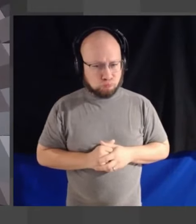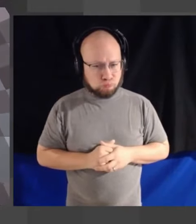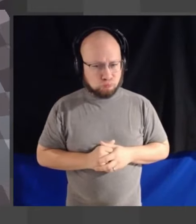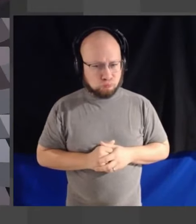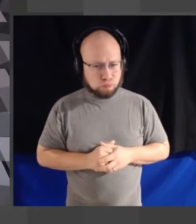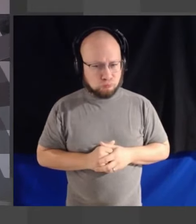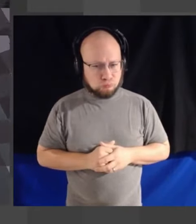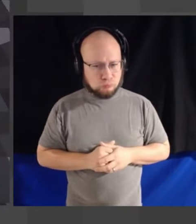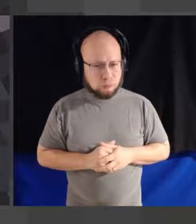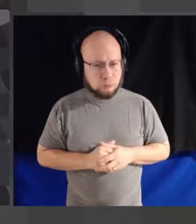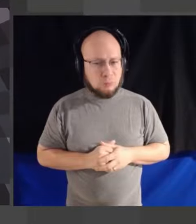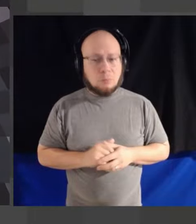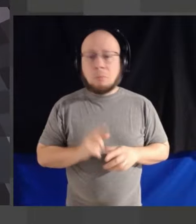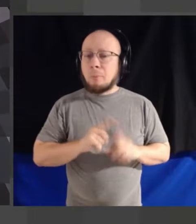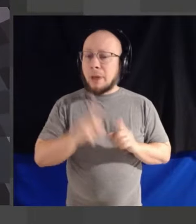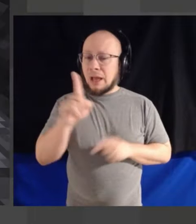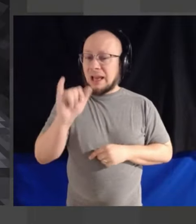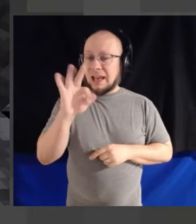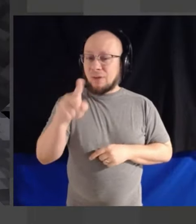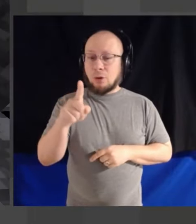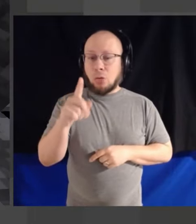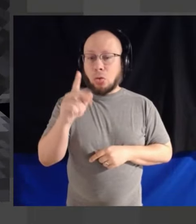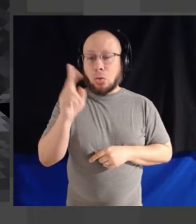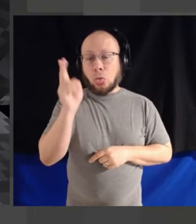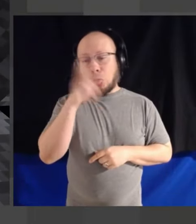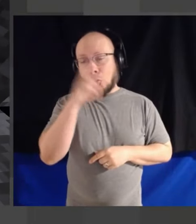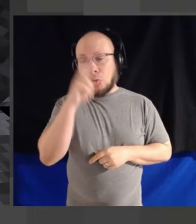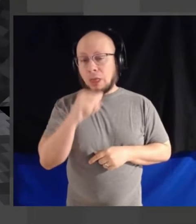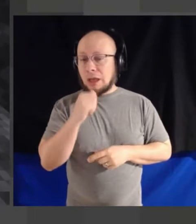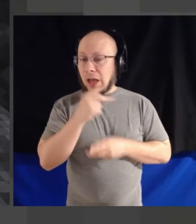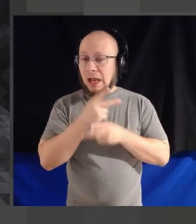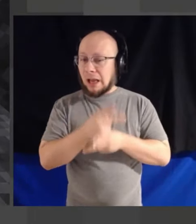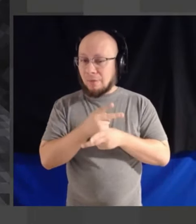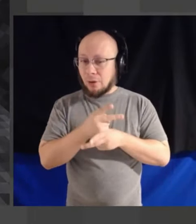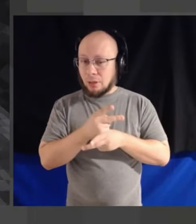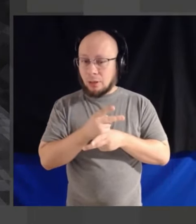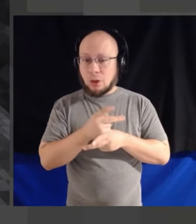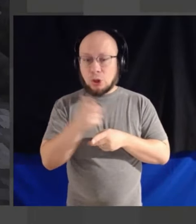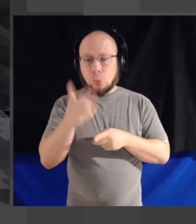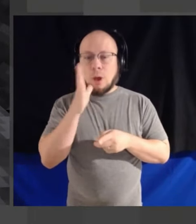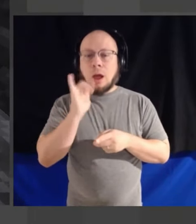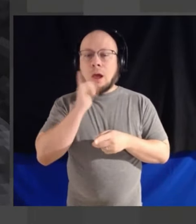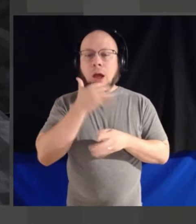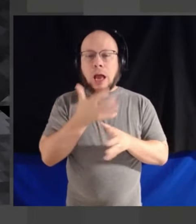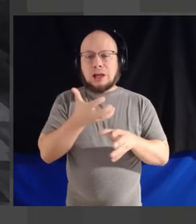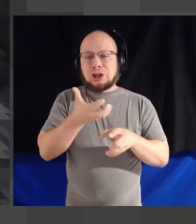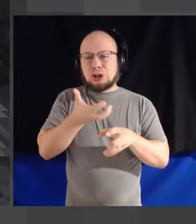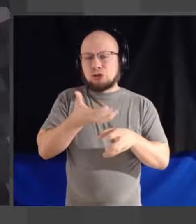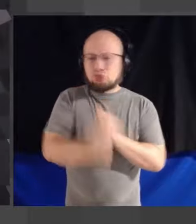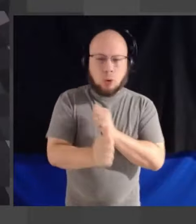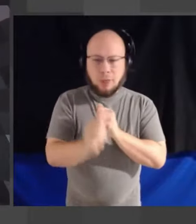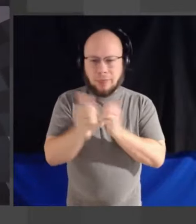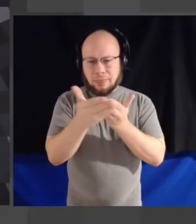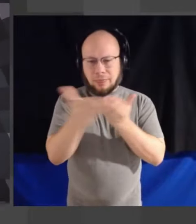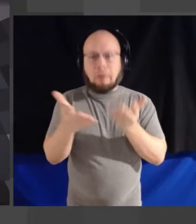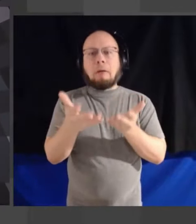THEM. BUT AND THIS IS IMPORTANT FUR --